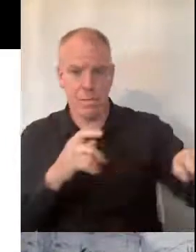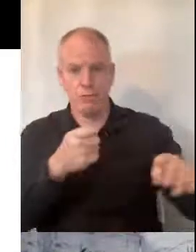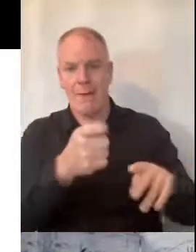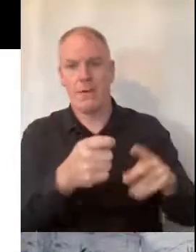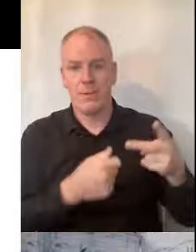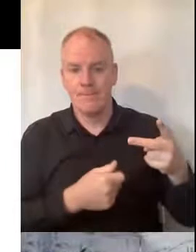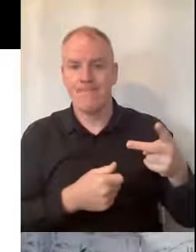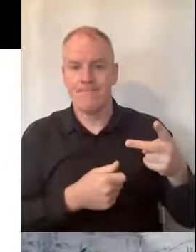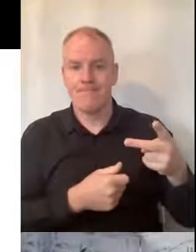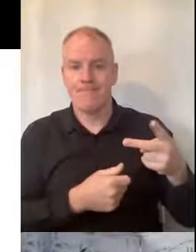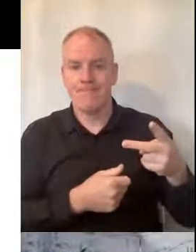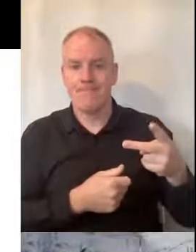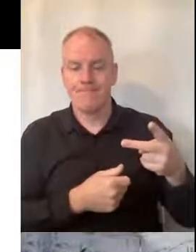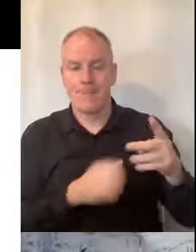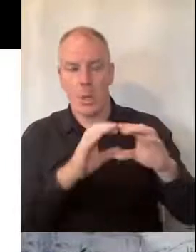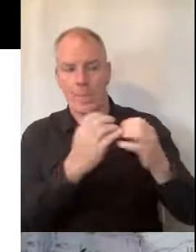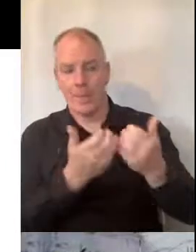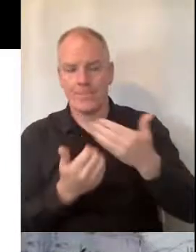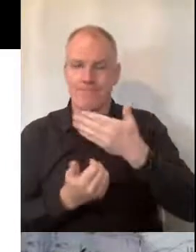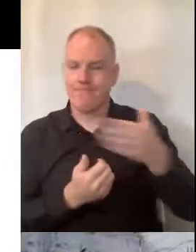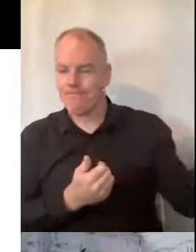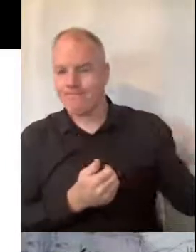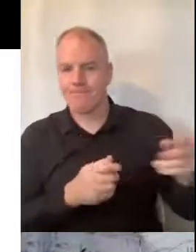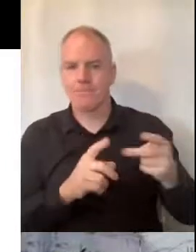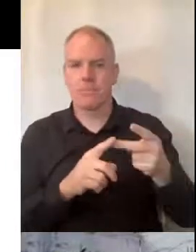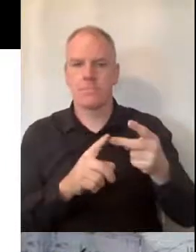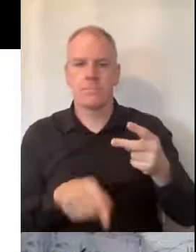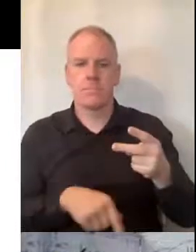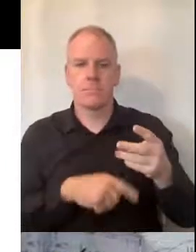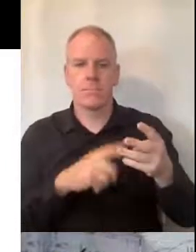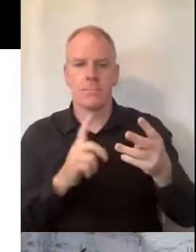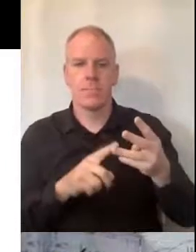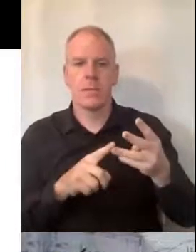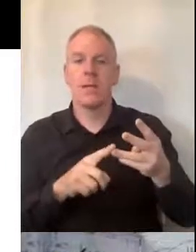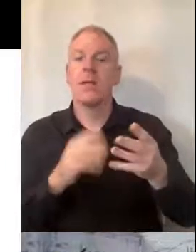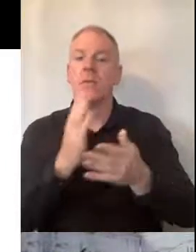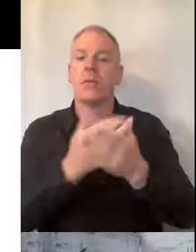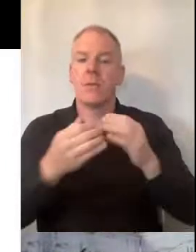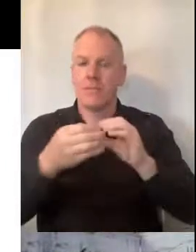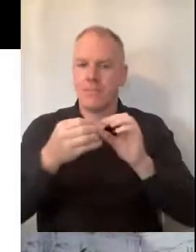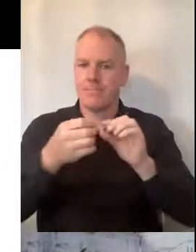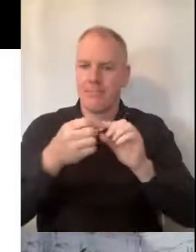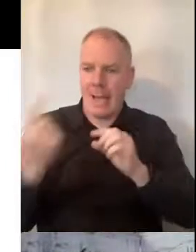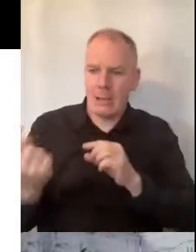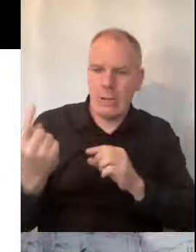You know that community to be excluded and segregate are isolated or isolated